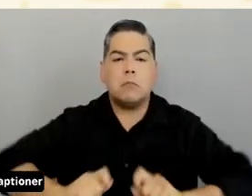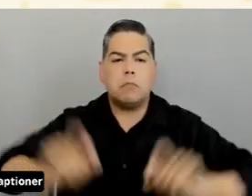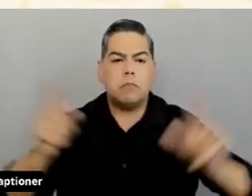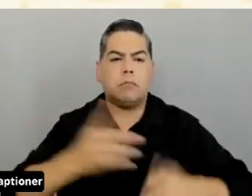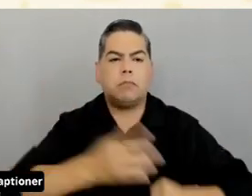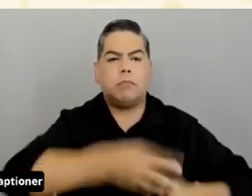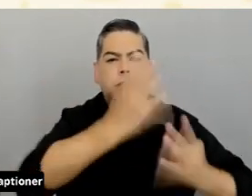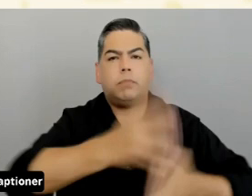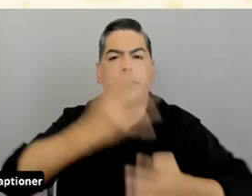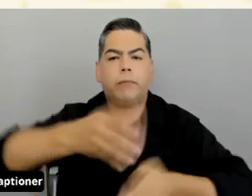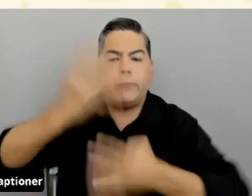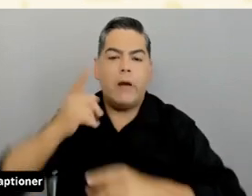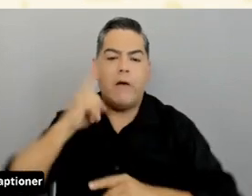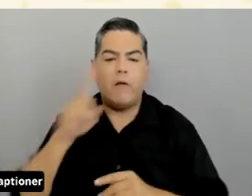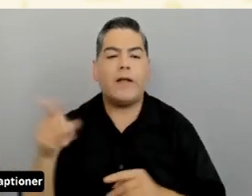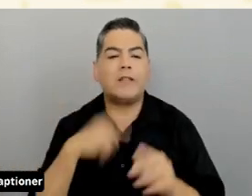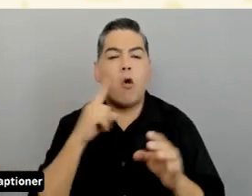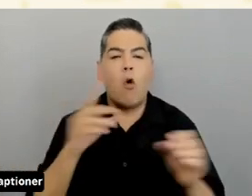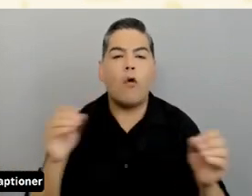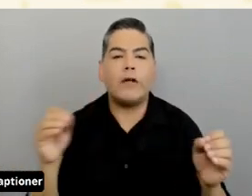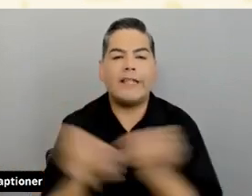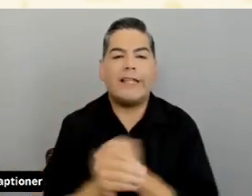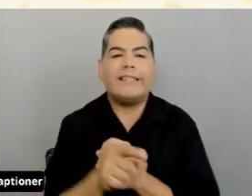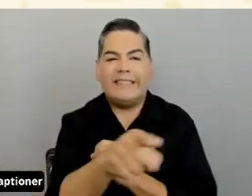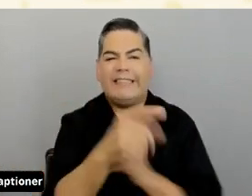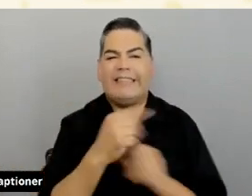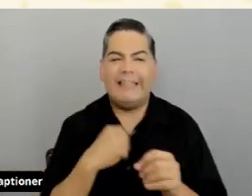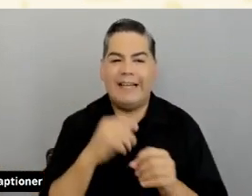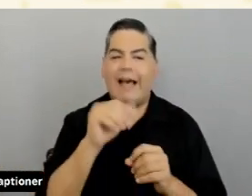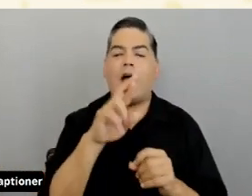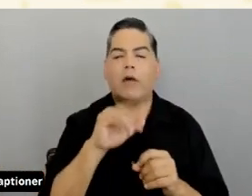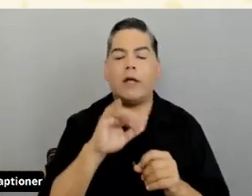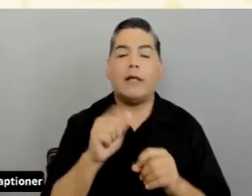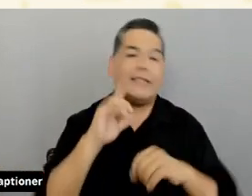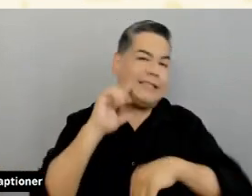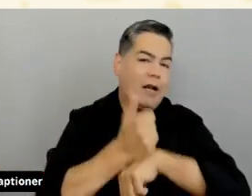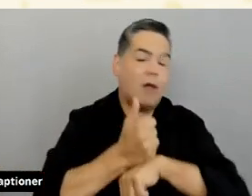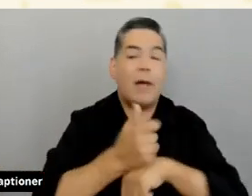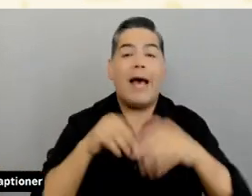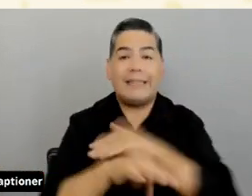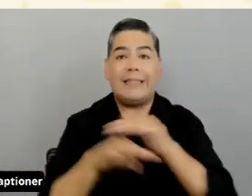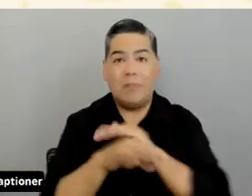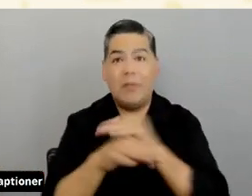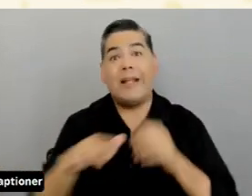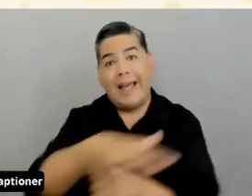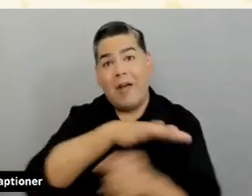which is the organization in charge to create the way accessibility area best practices.